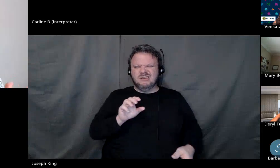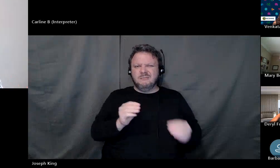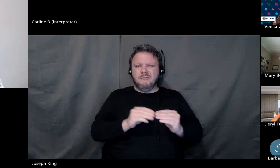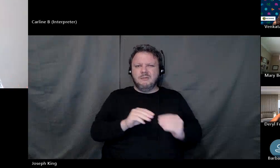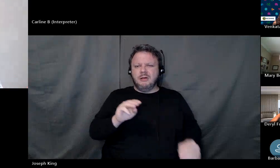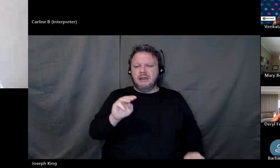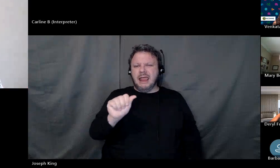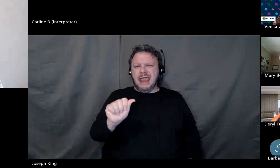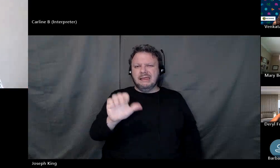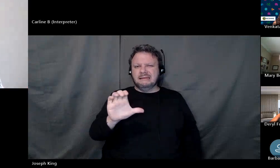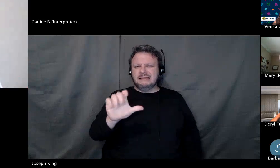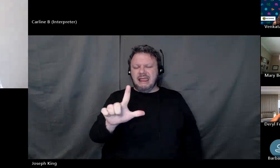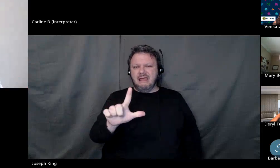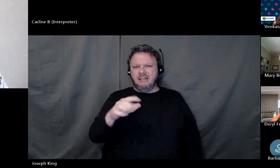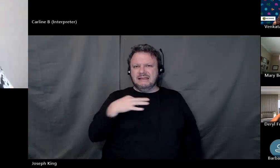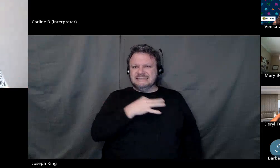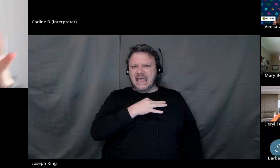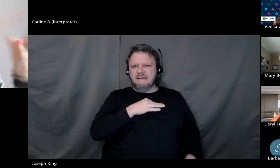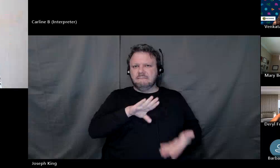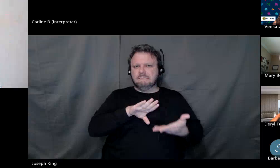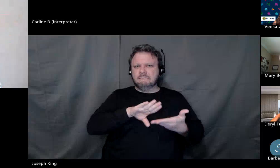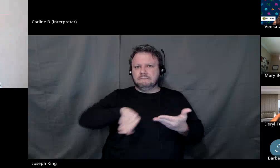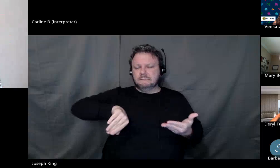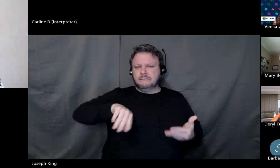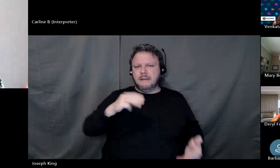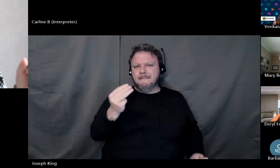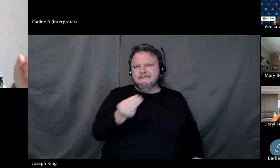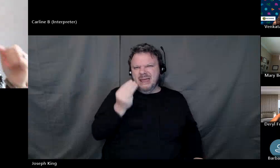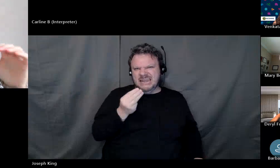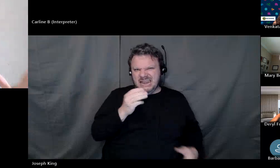staffers were let go on Monday evening. So it's uncertain.